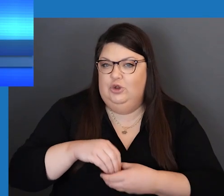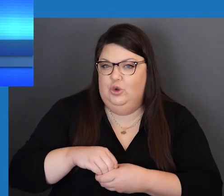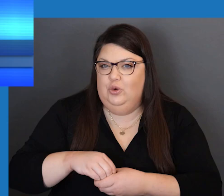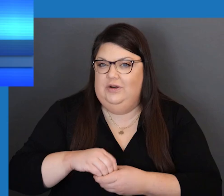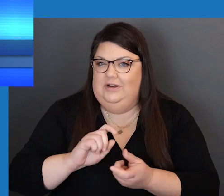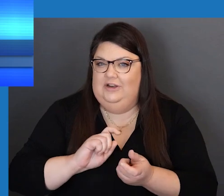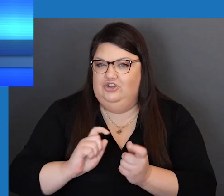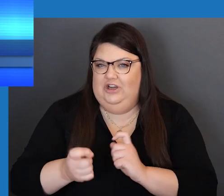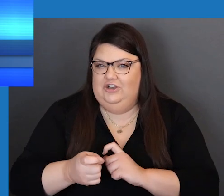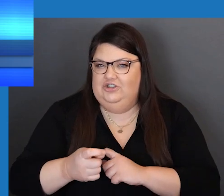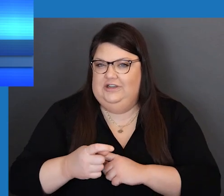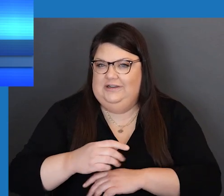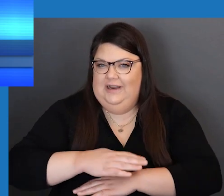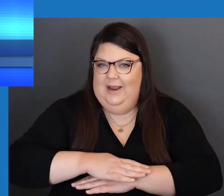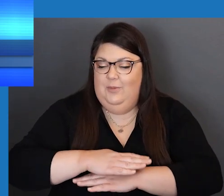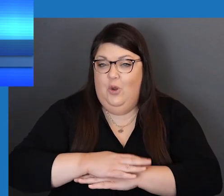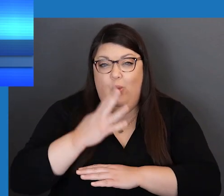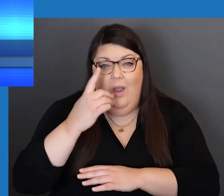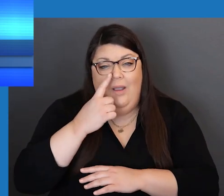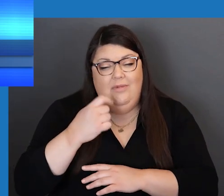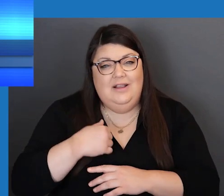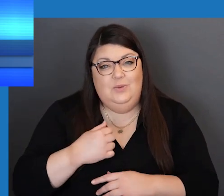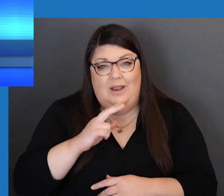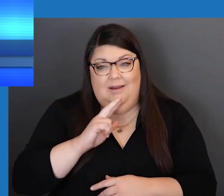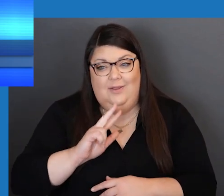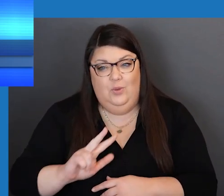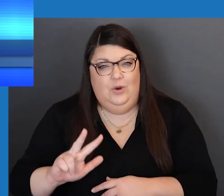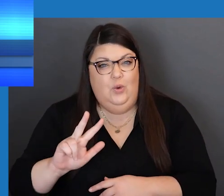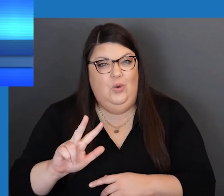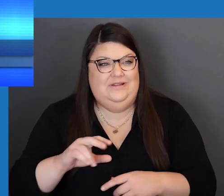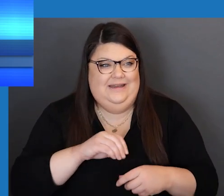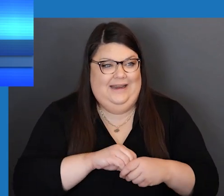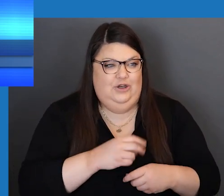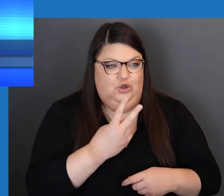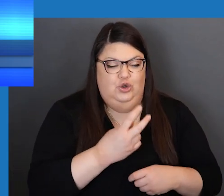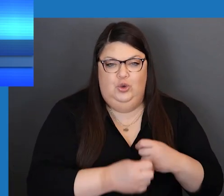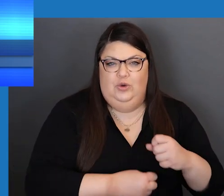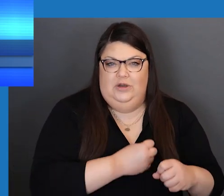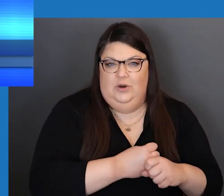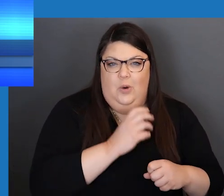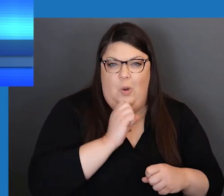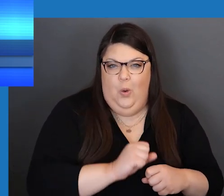And we did that because we had three-year-olds in a two-year-old classroom that were still using diapers or pull-ups